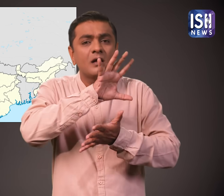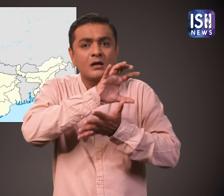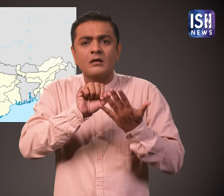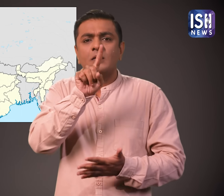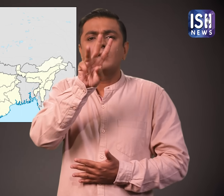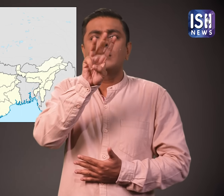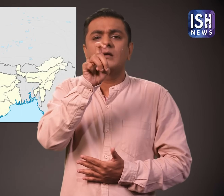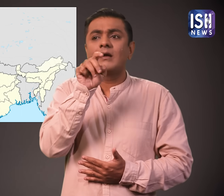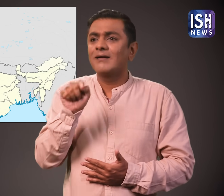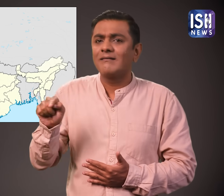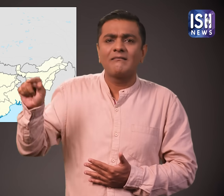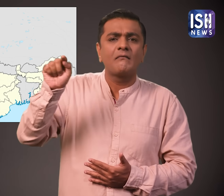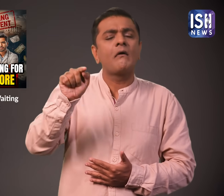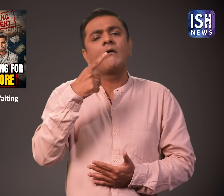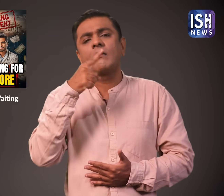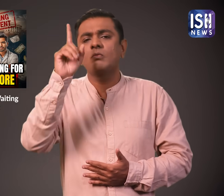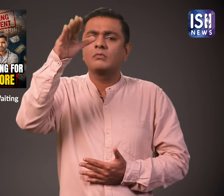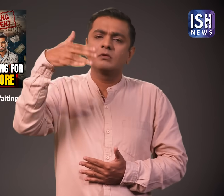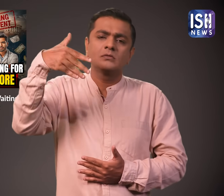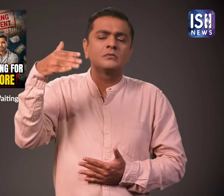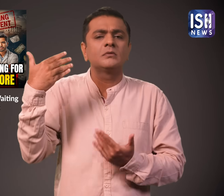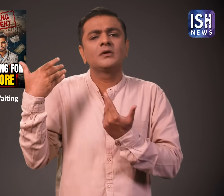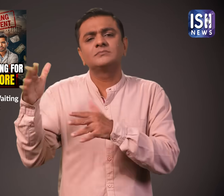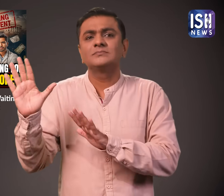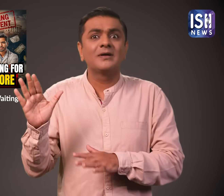Only 137 hospitals continue to provide care.